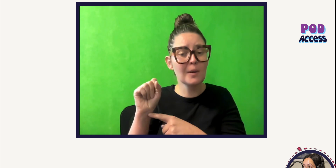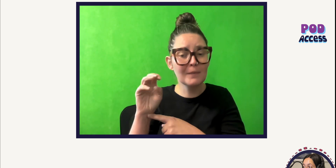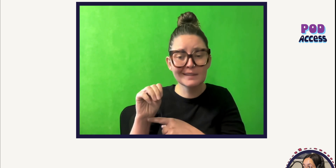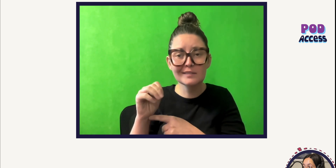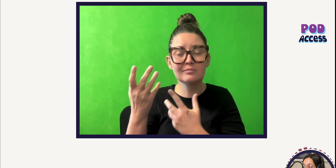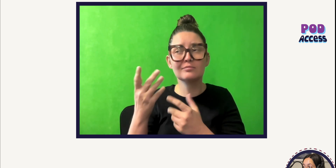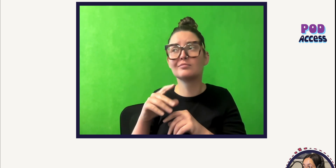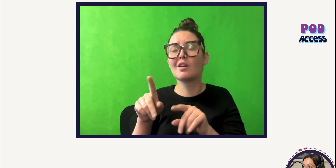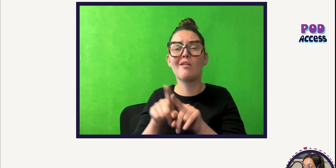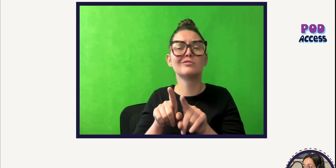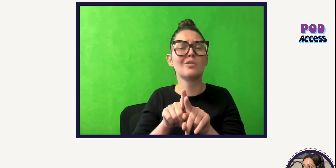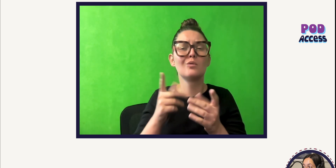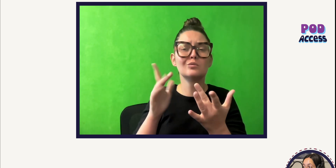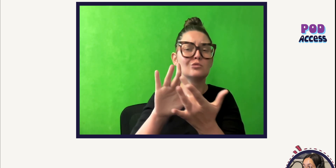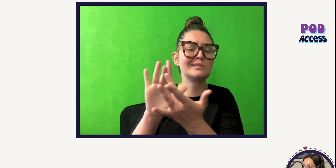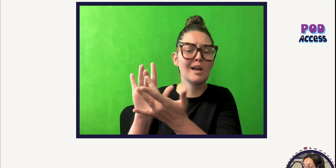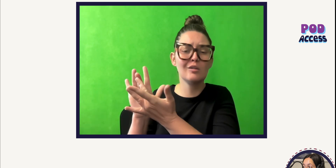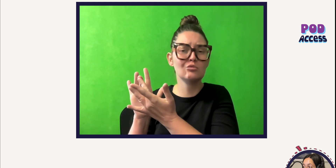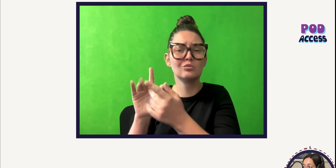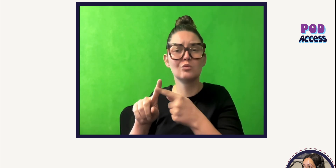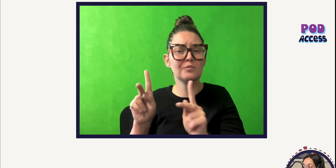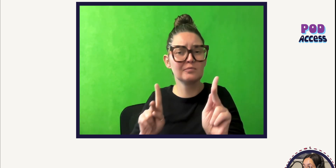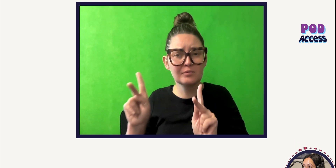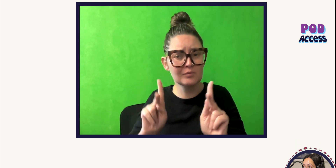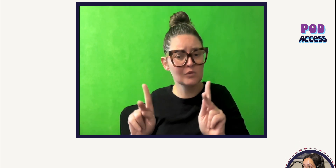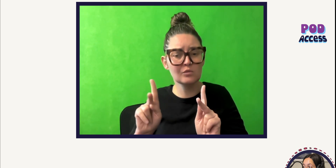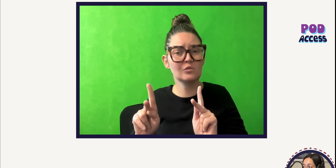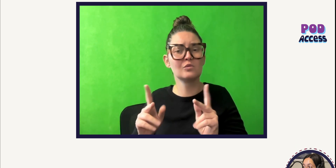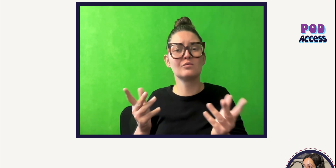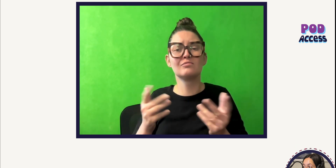that are harder to reach in your niche of a podcast.